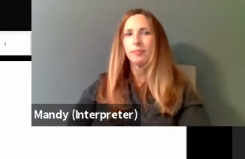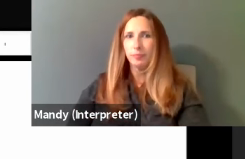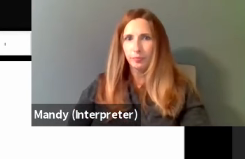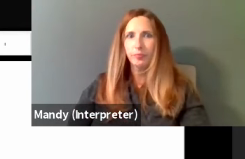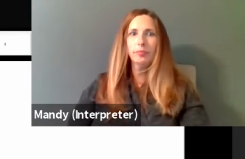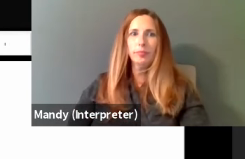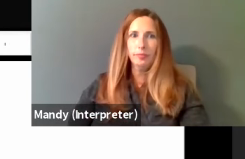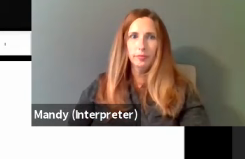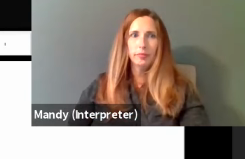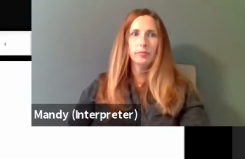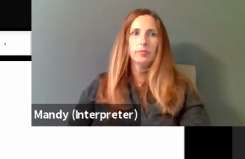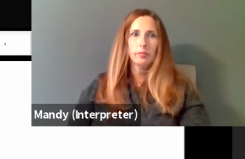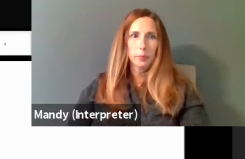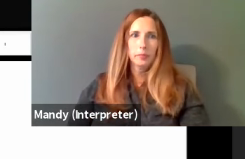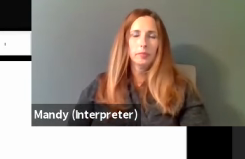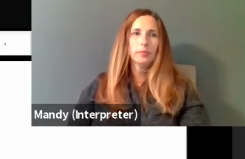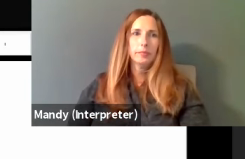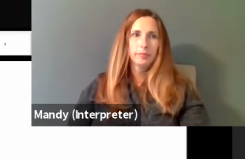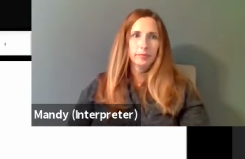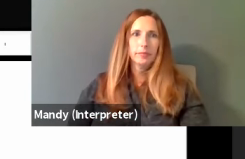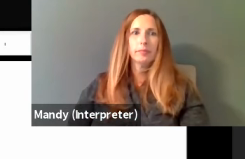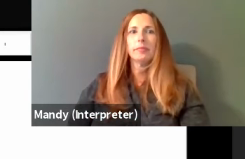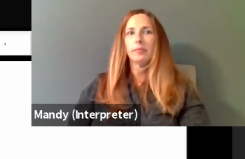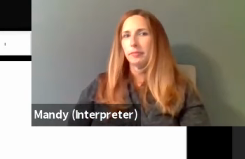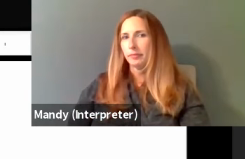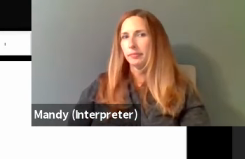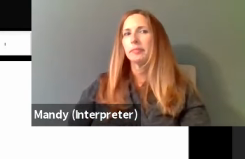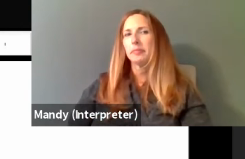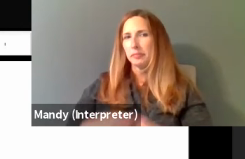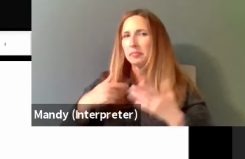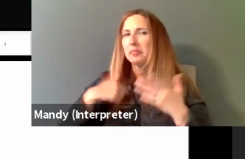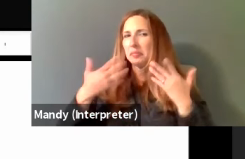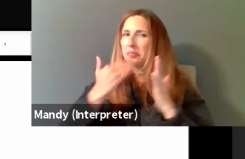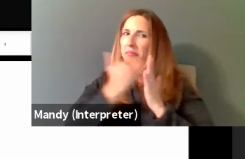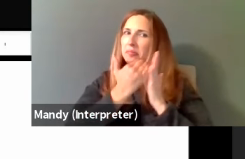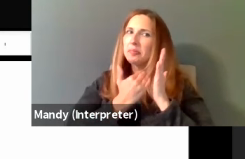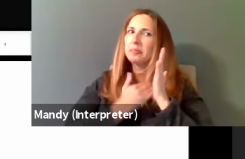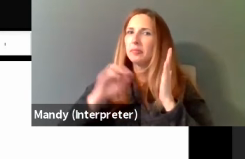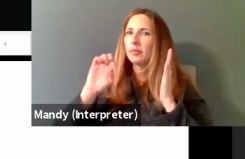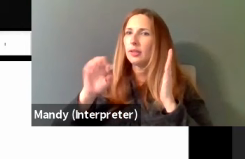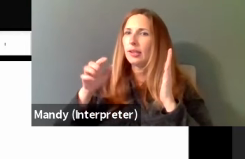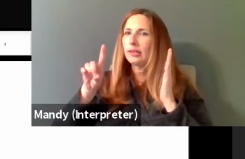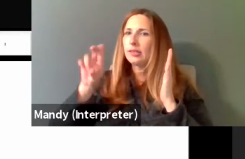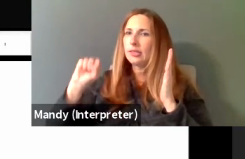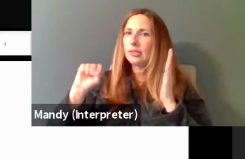And I mentioned some of the things that Exodus is doing, some of those things and the training that they give their staff.